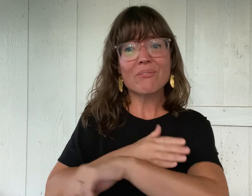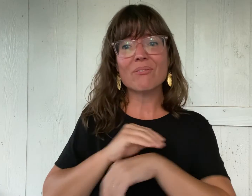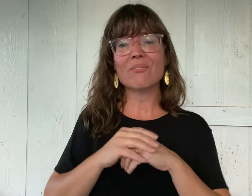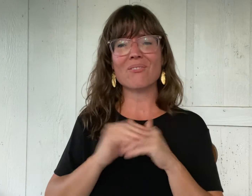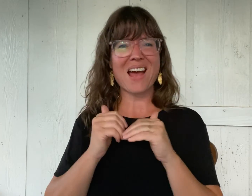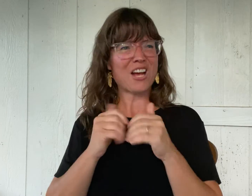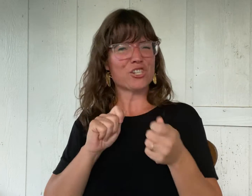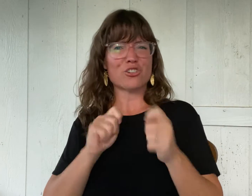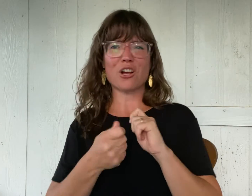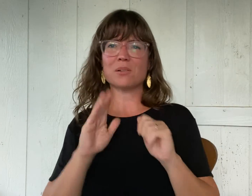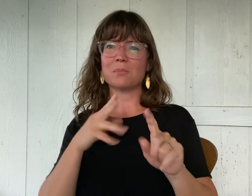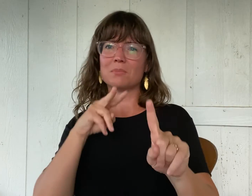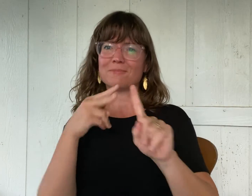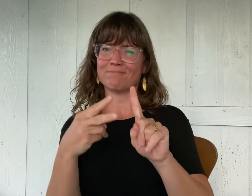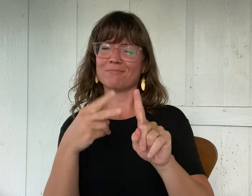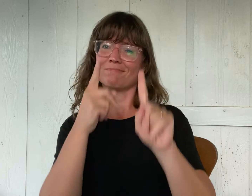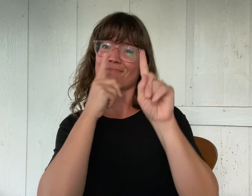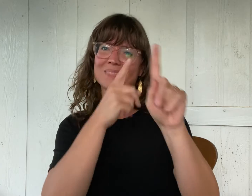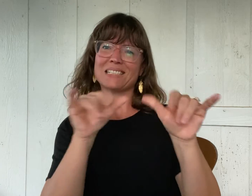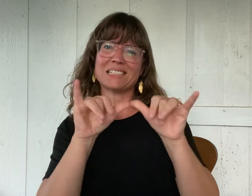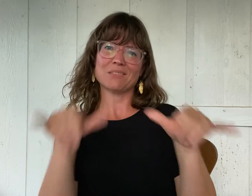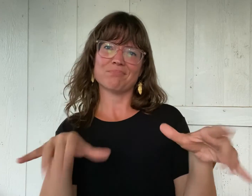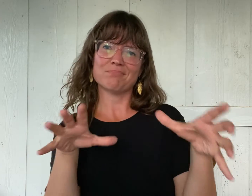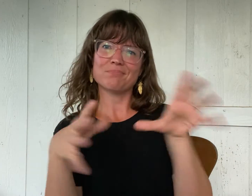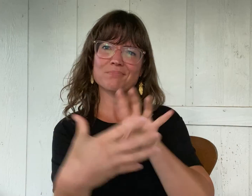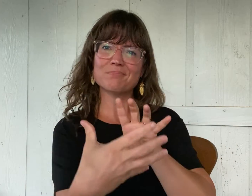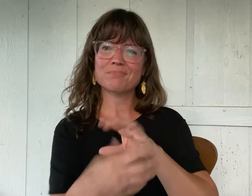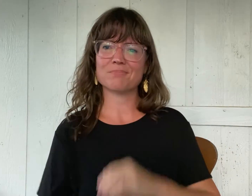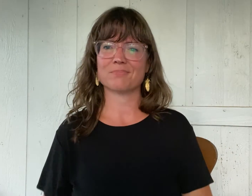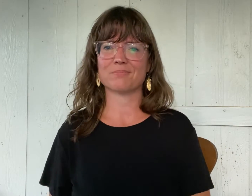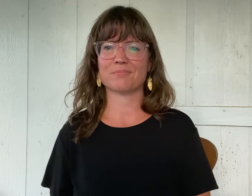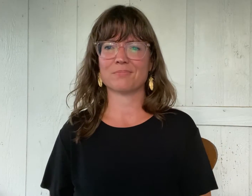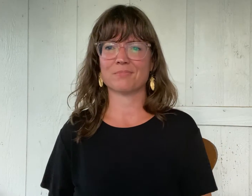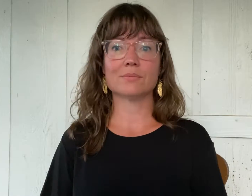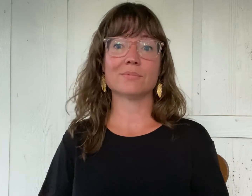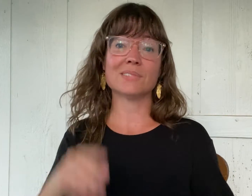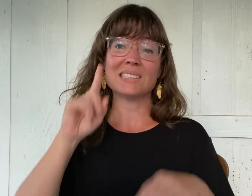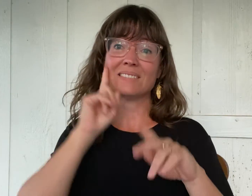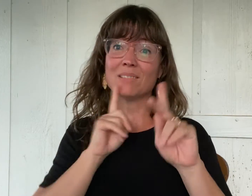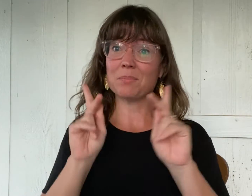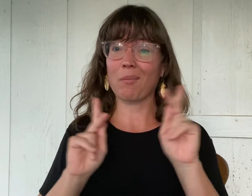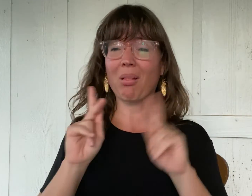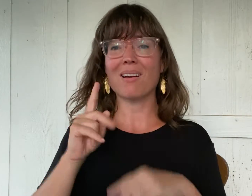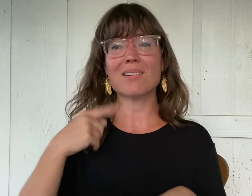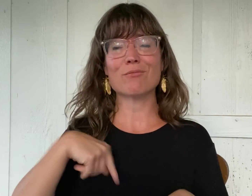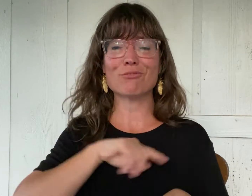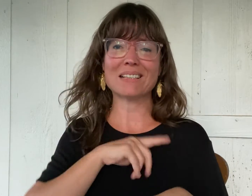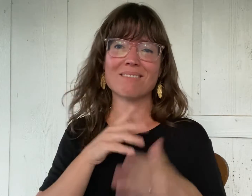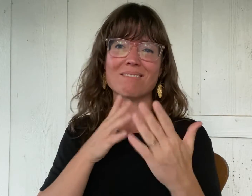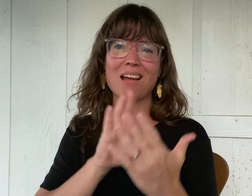to improve, and shift our mindset to the work of systems transformation.